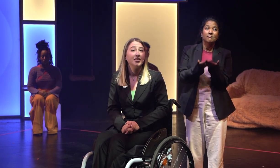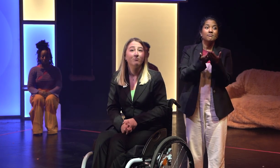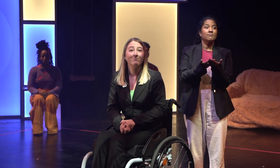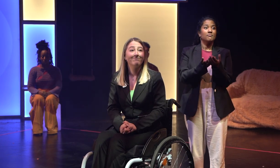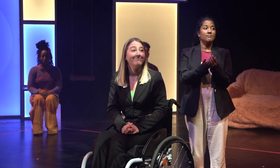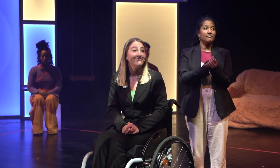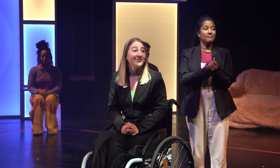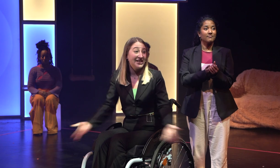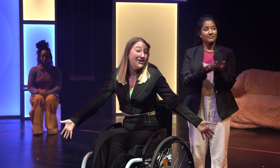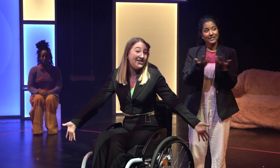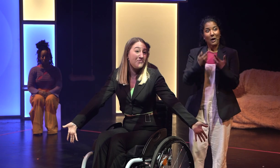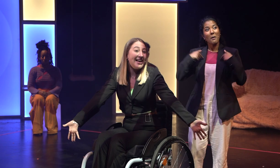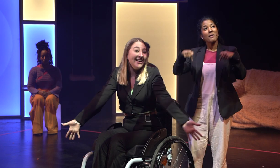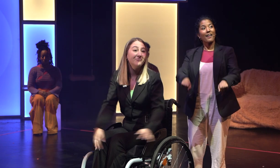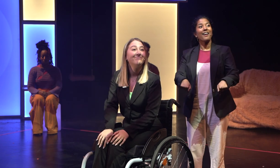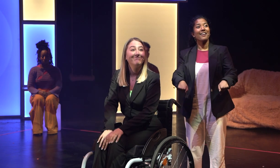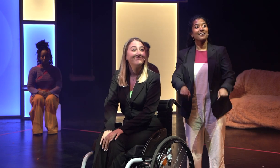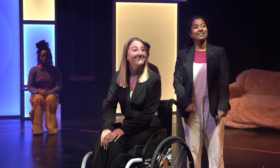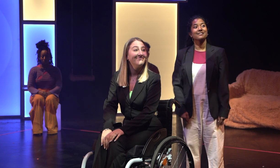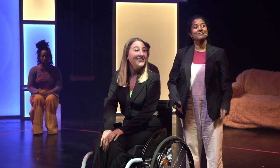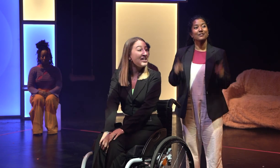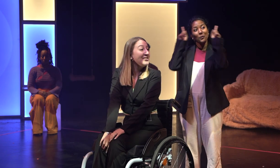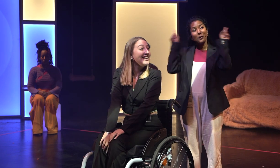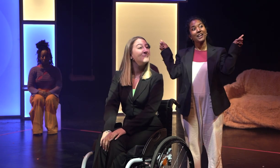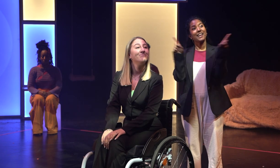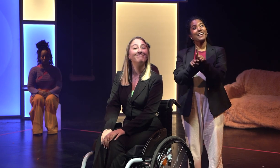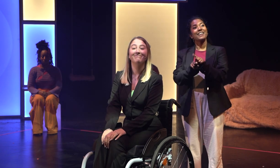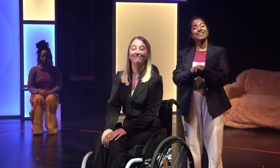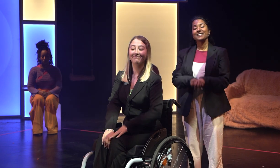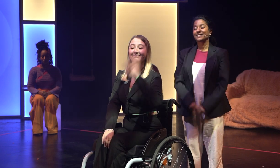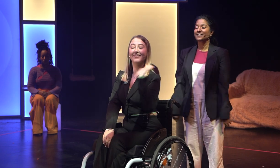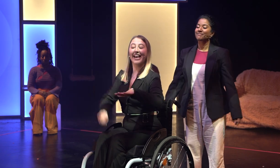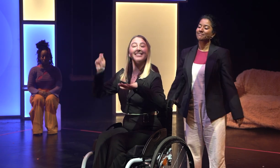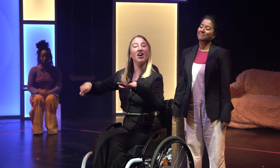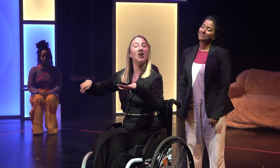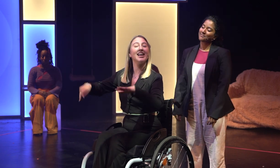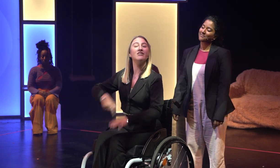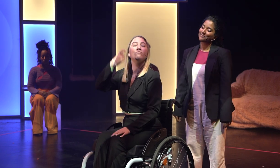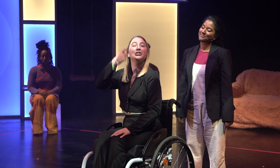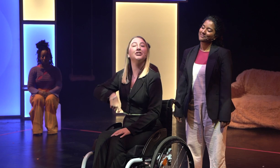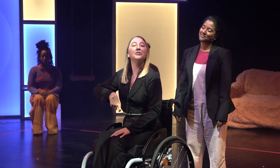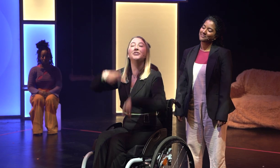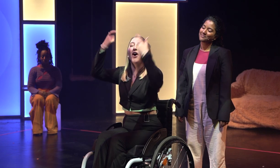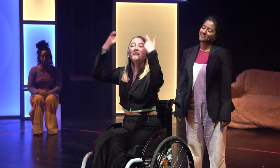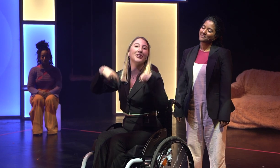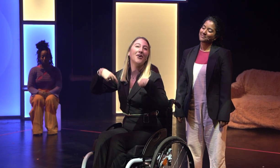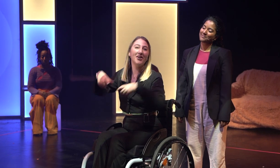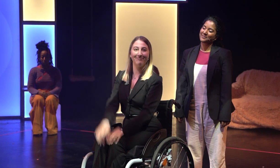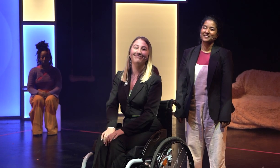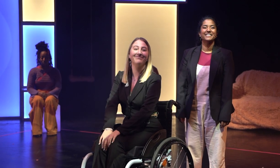That's how I ended up here, at uni. Katy Carter, student of law.